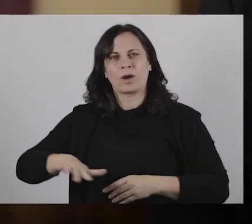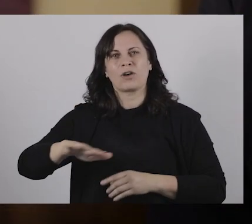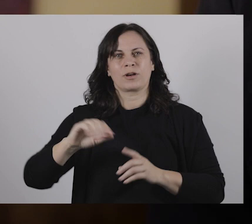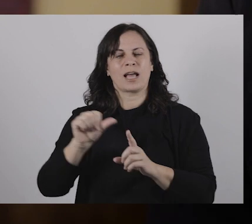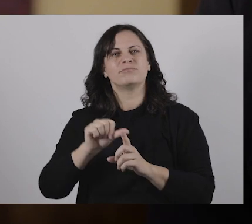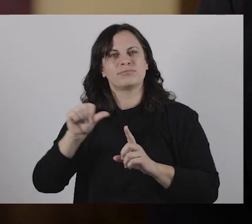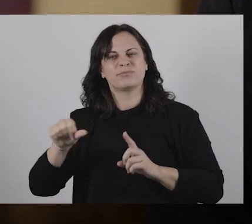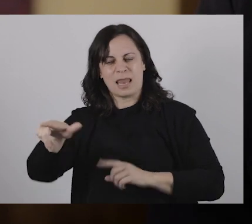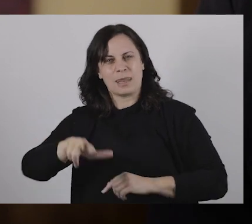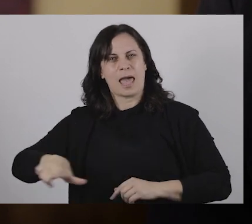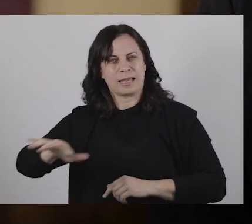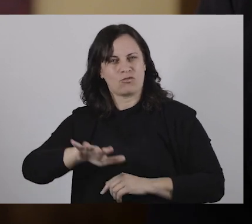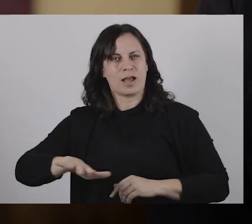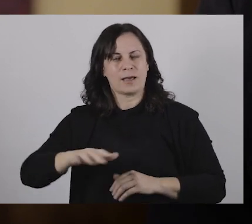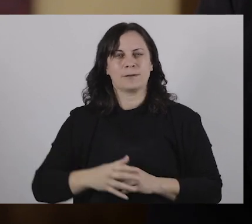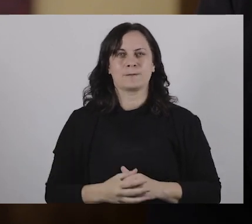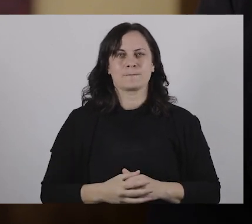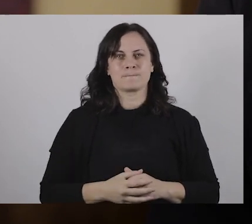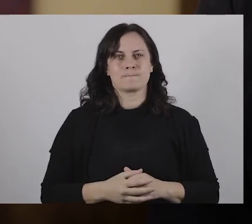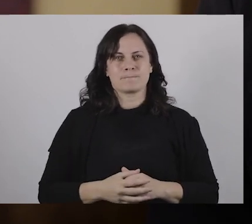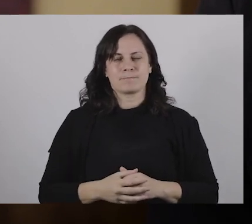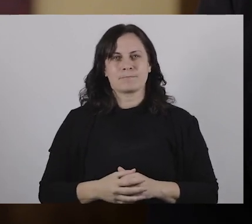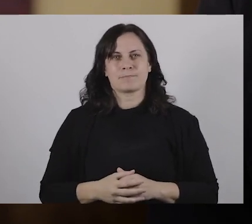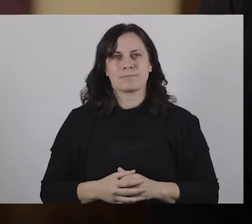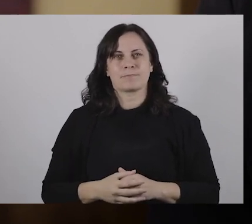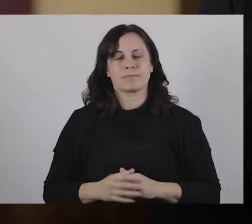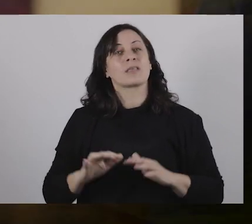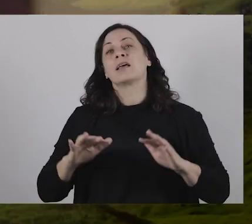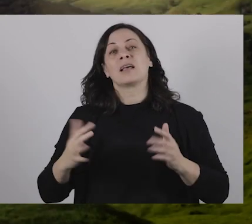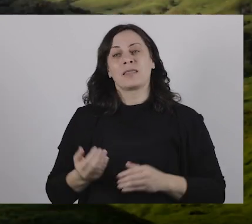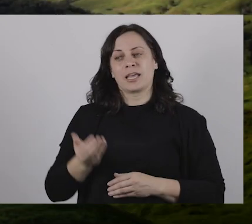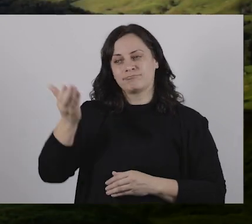When she died... Muriwai lived within...